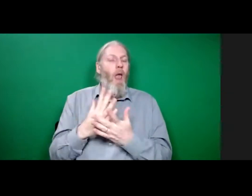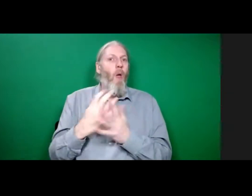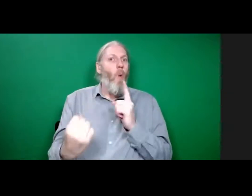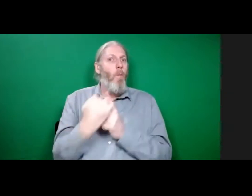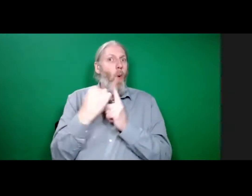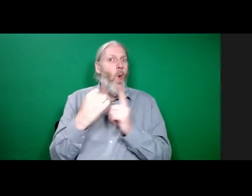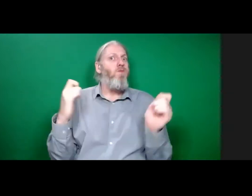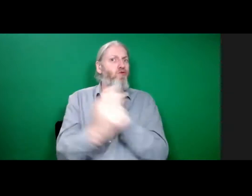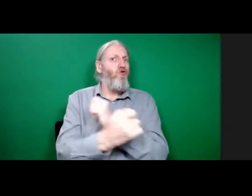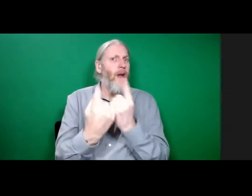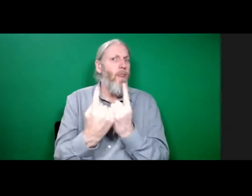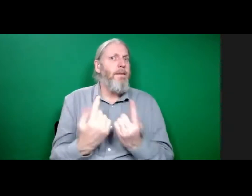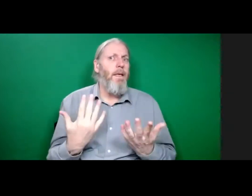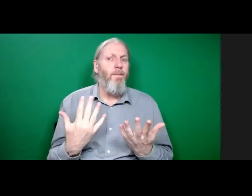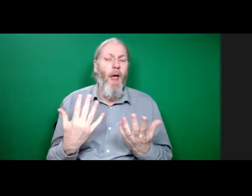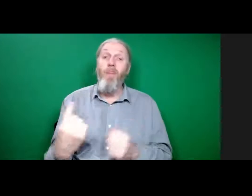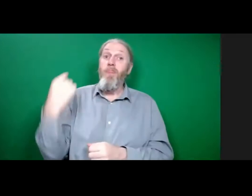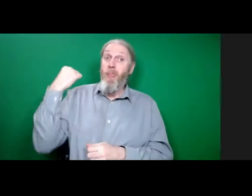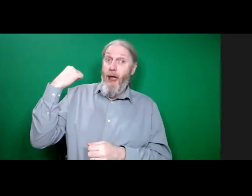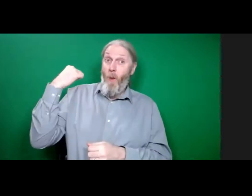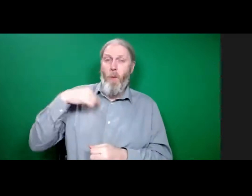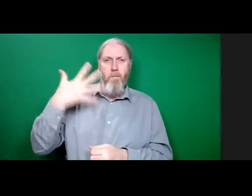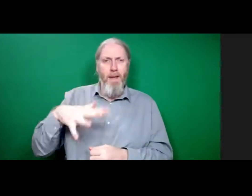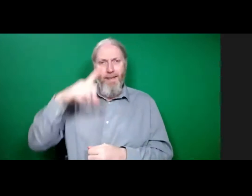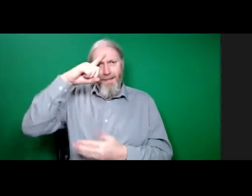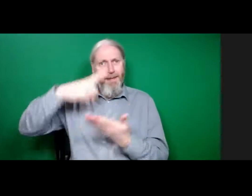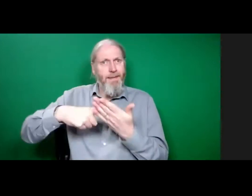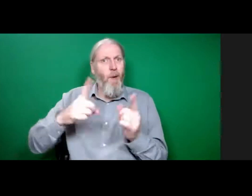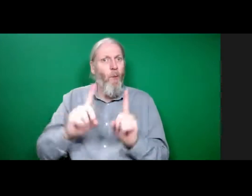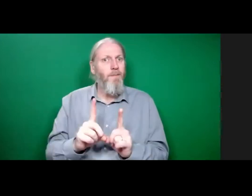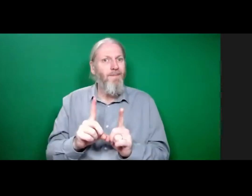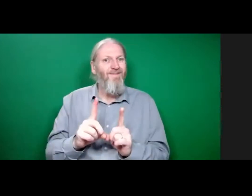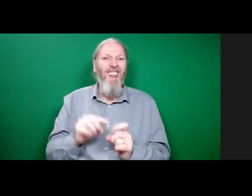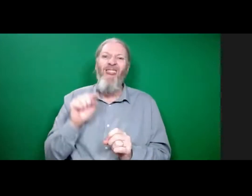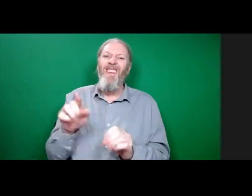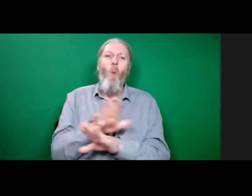is about our residents and our communities. It's about health and happiness and wellbeing and how